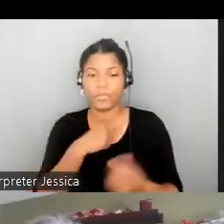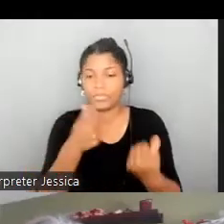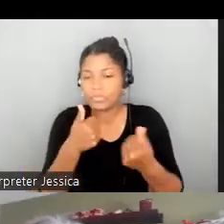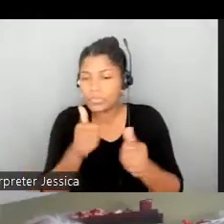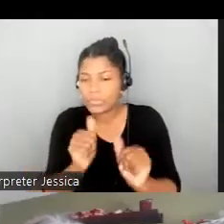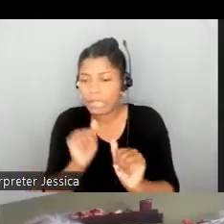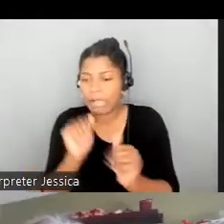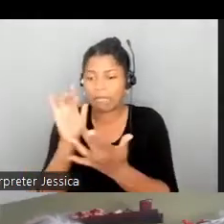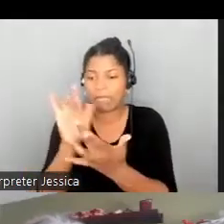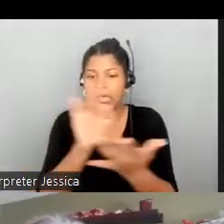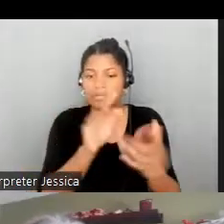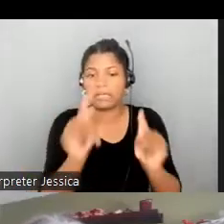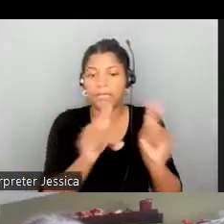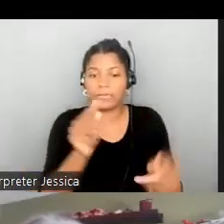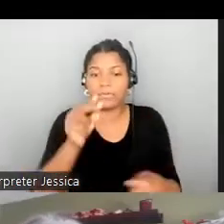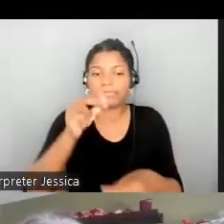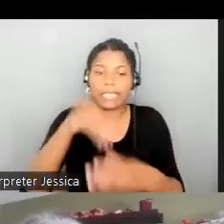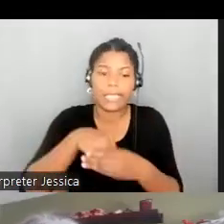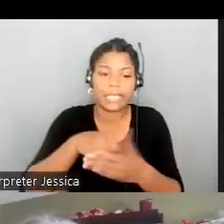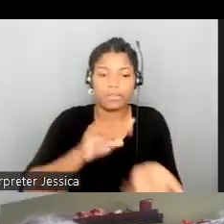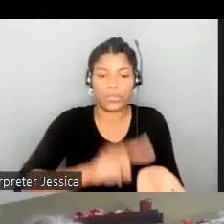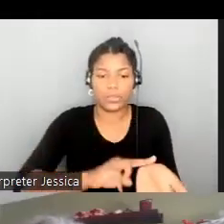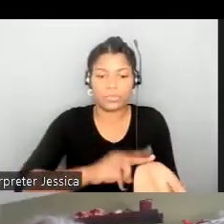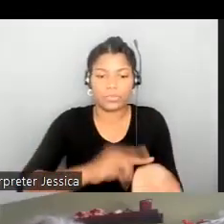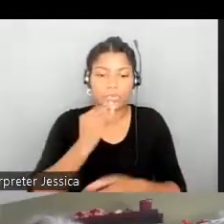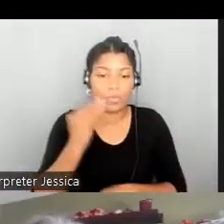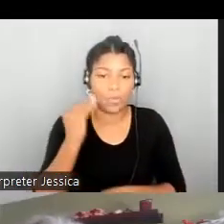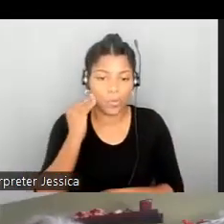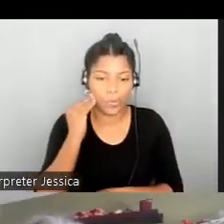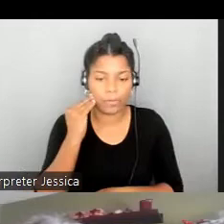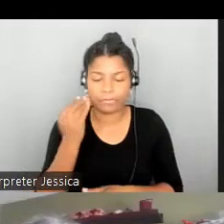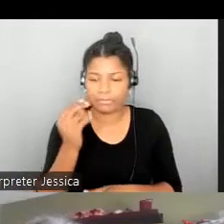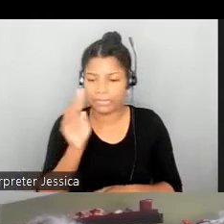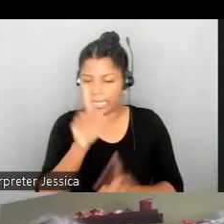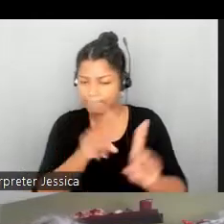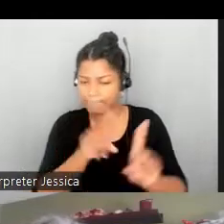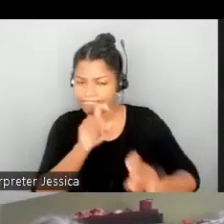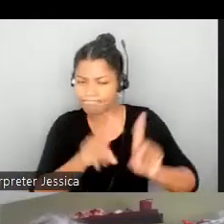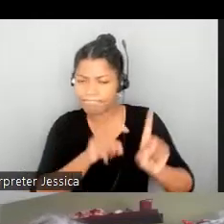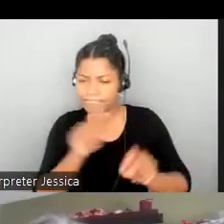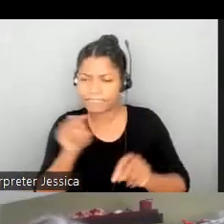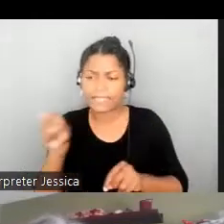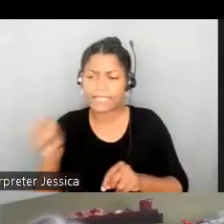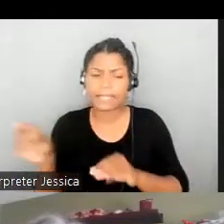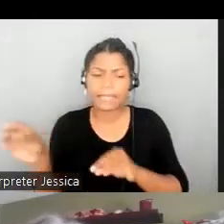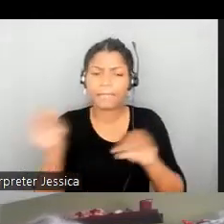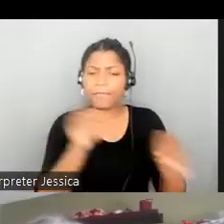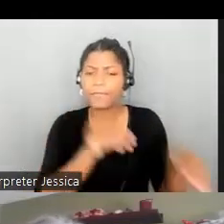to see if the stay there is acceptable and find out more about where they will move back to.